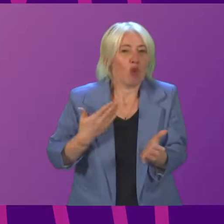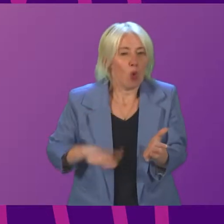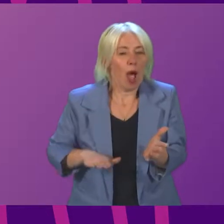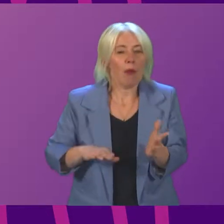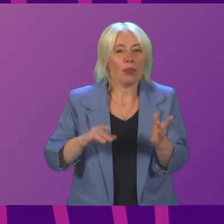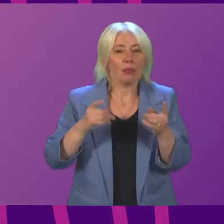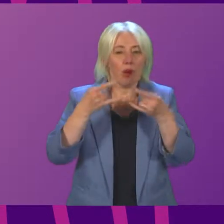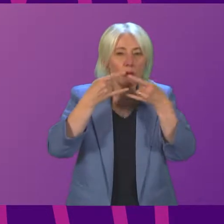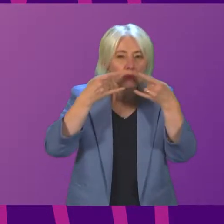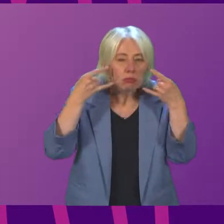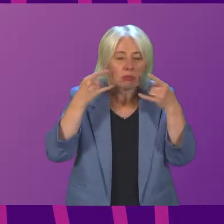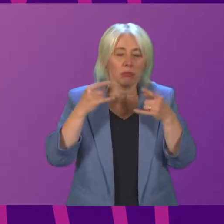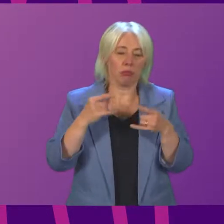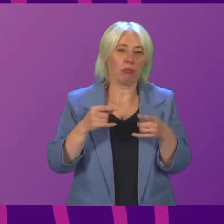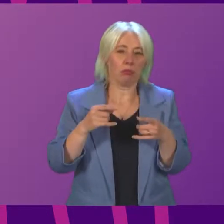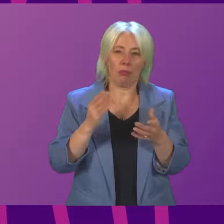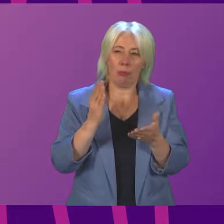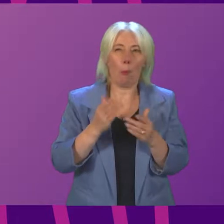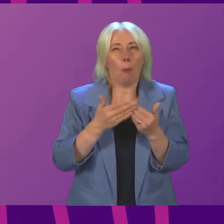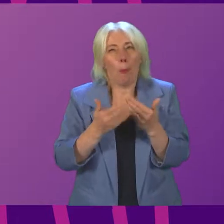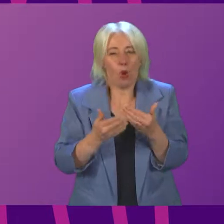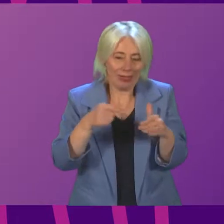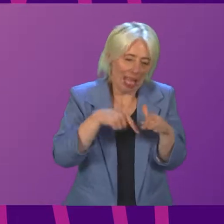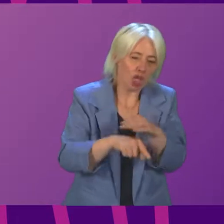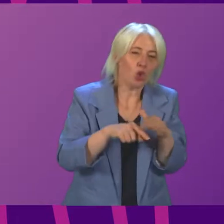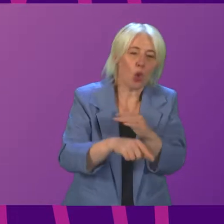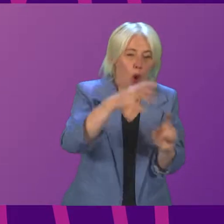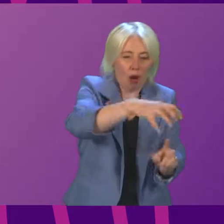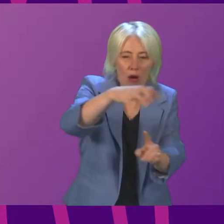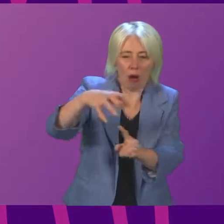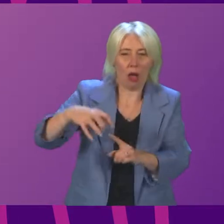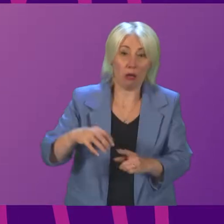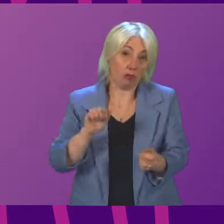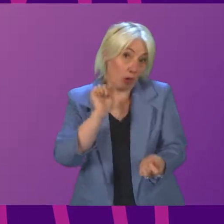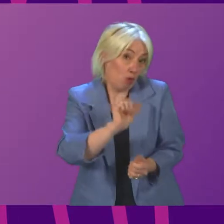coverings in most indoor settings, including, as the member rightly said, places of worship.